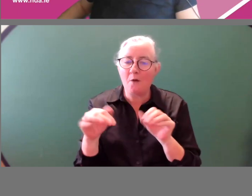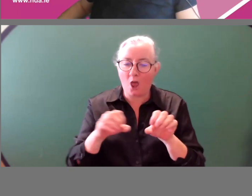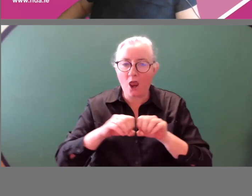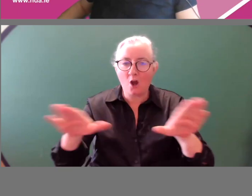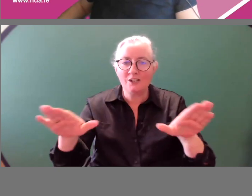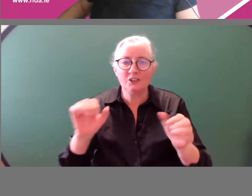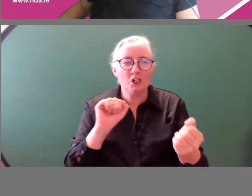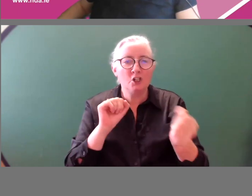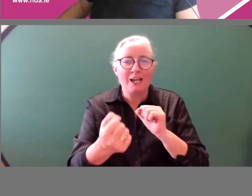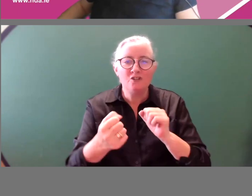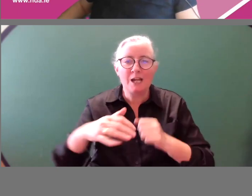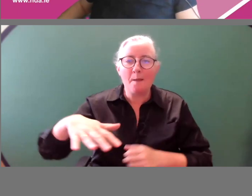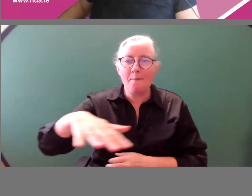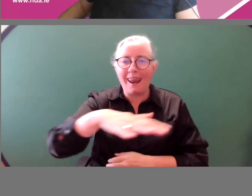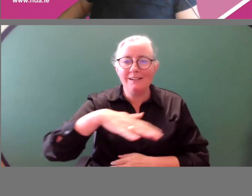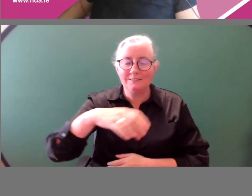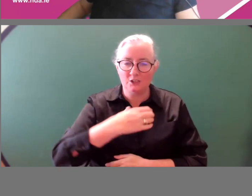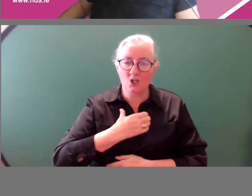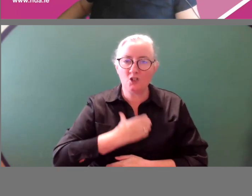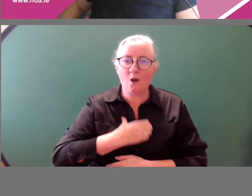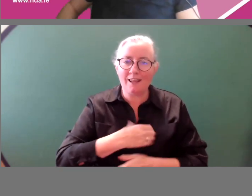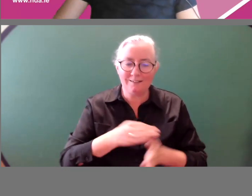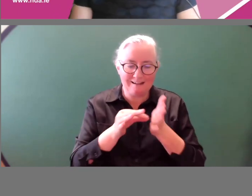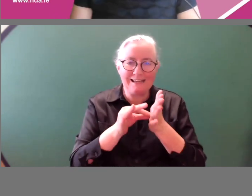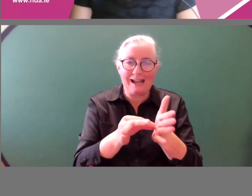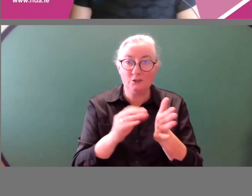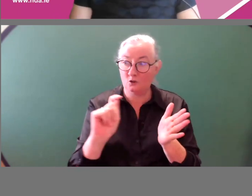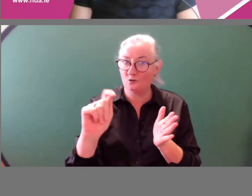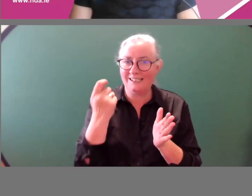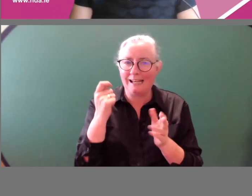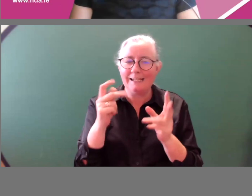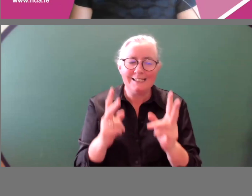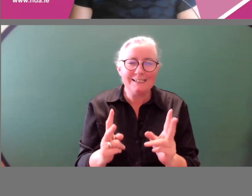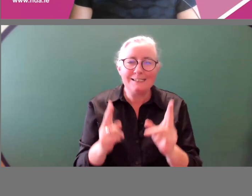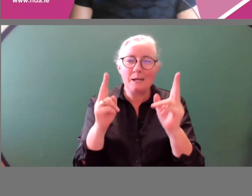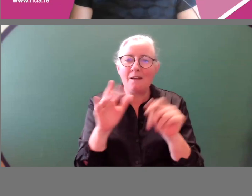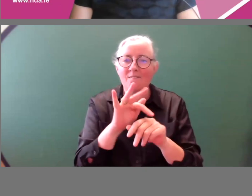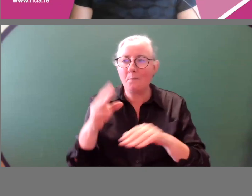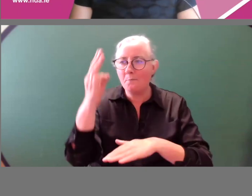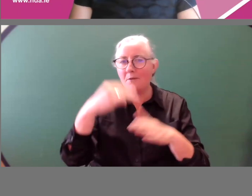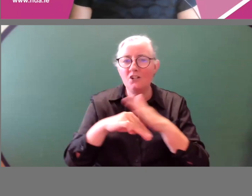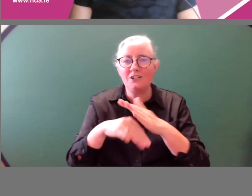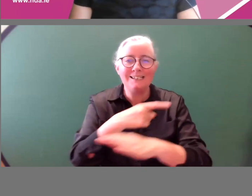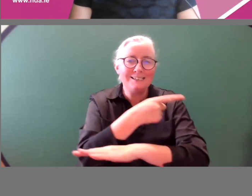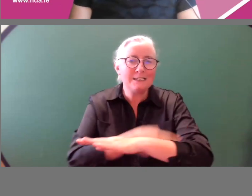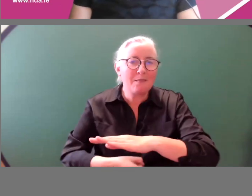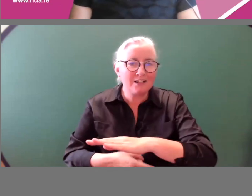places toilets guidelines and it's a snippet from the Minister of disability Anne Rabbitt.